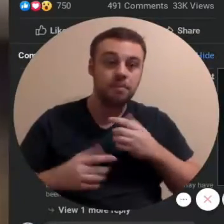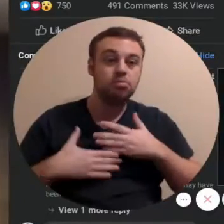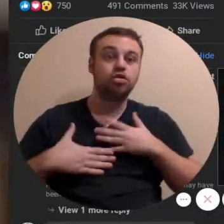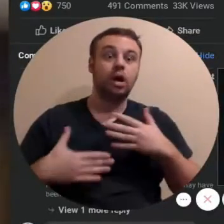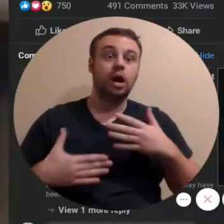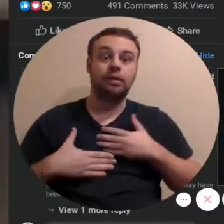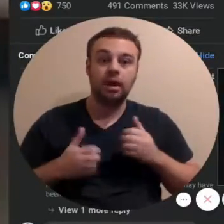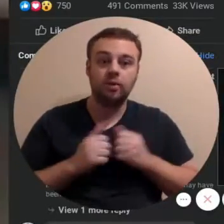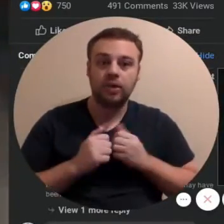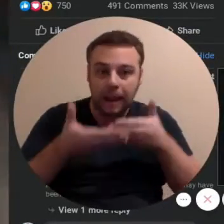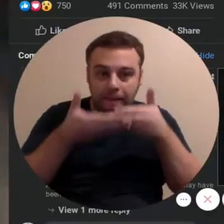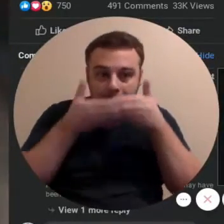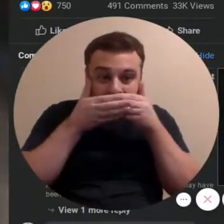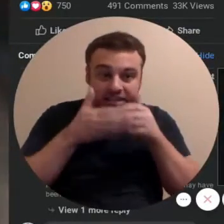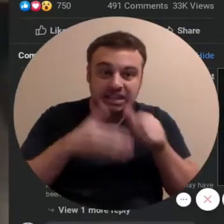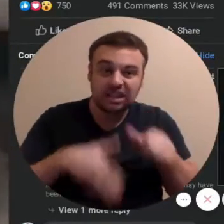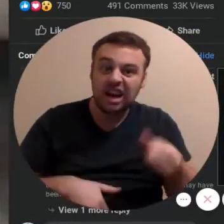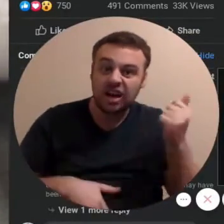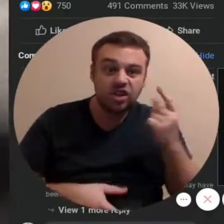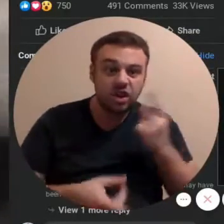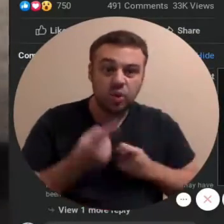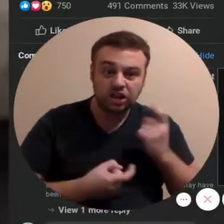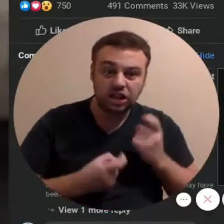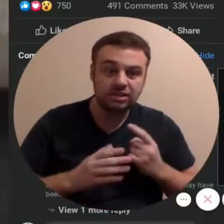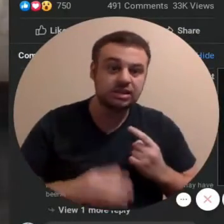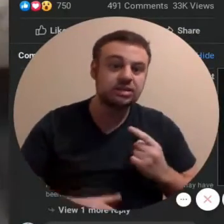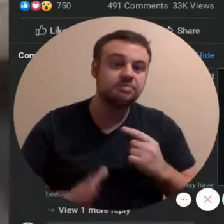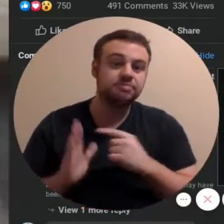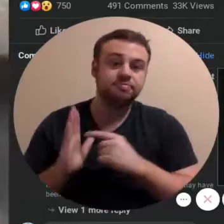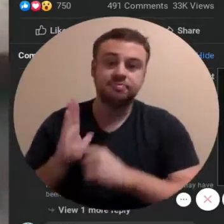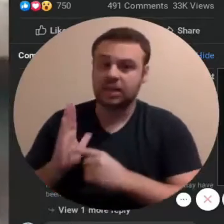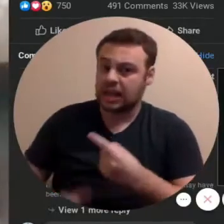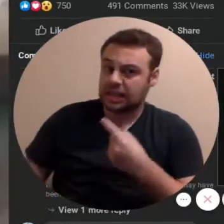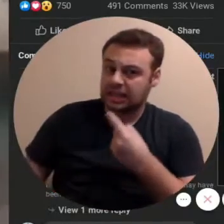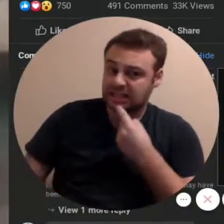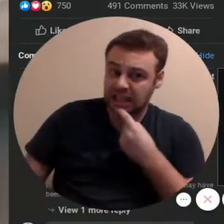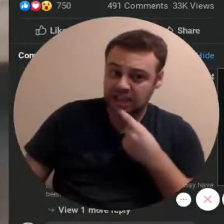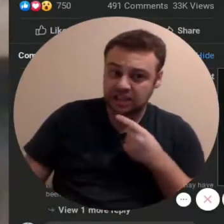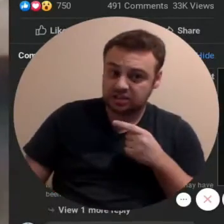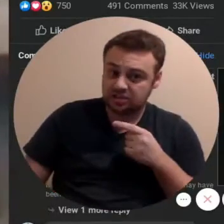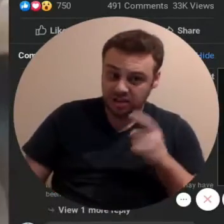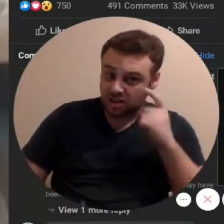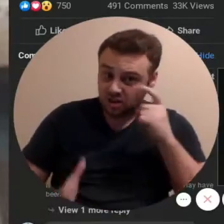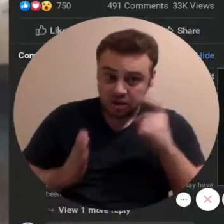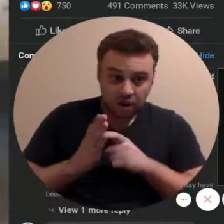Julie: Janice, there is a question. Do the sloths shed? Do the sloths shed?